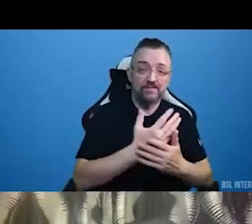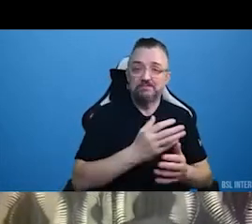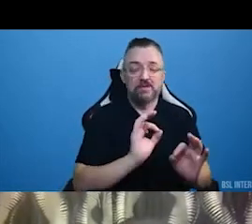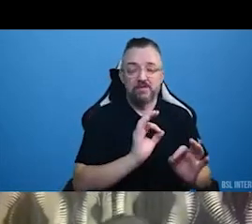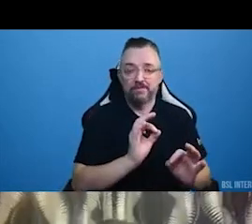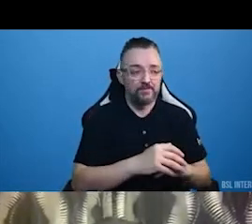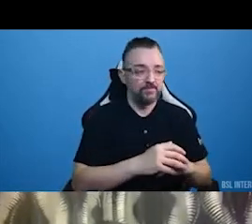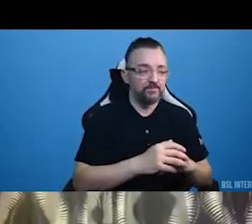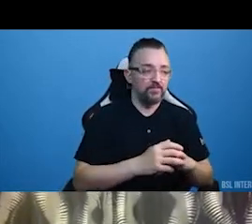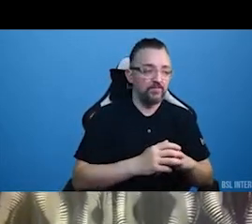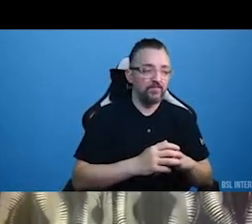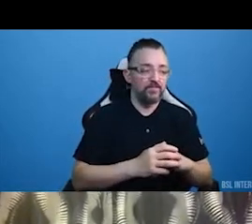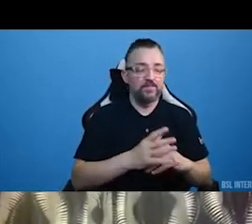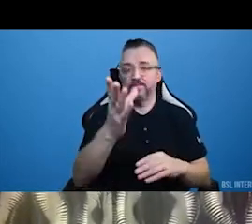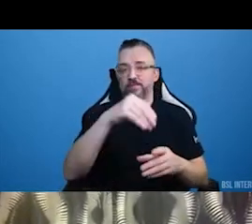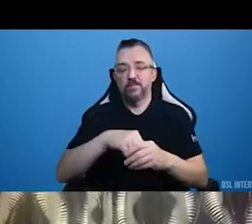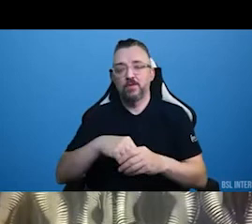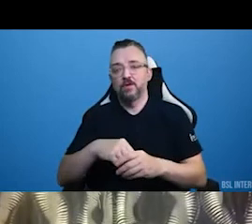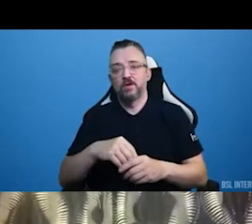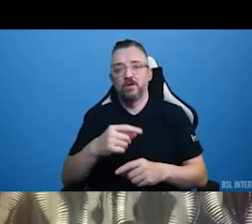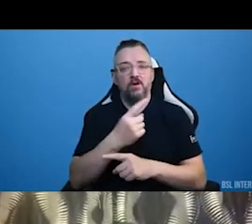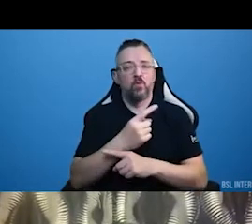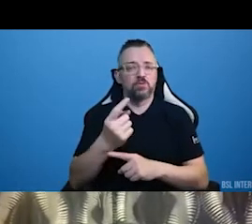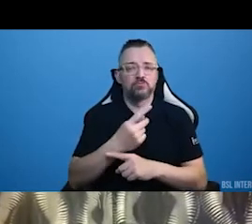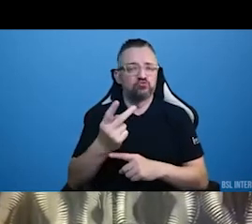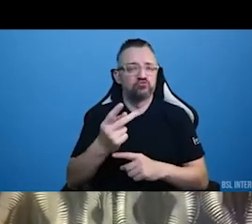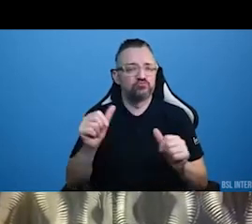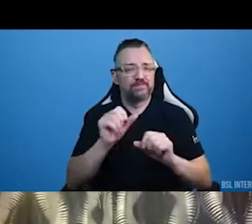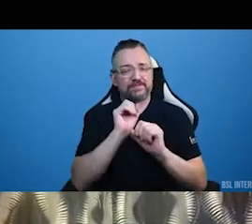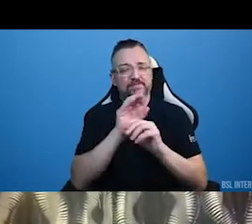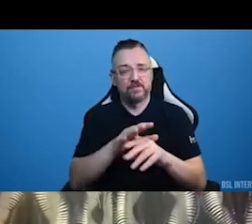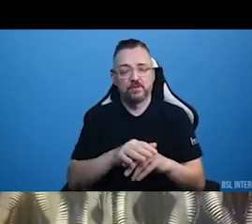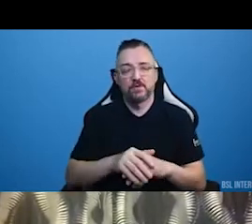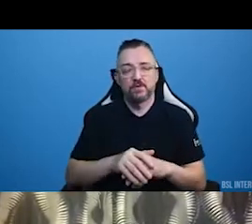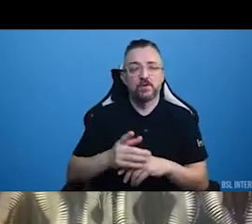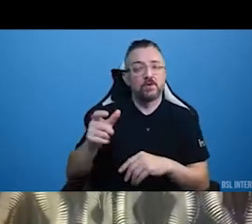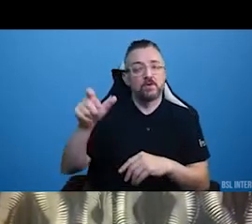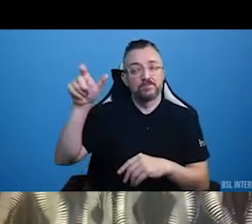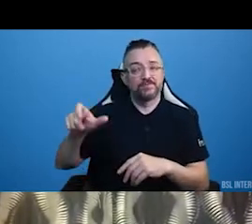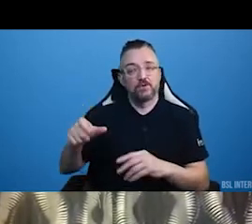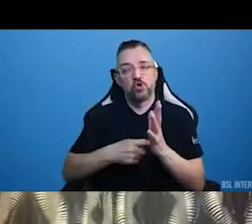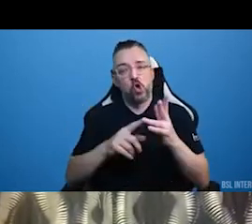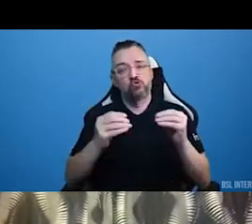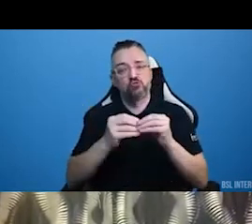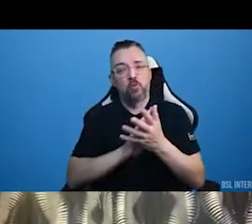one kind of final couple of sentiments. Rob Hopkins puts it quite kind of beautifully. One of the biggest challenges we currently face